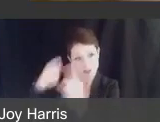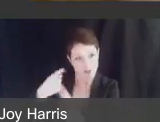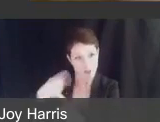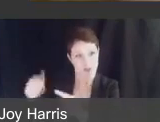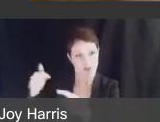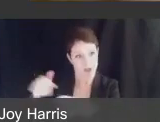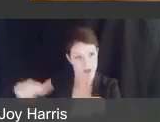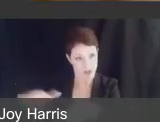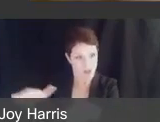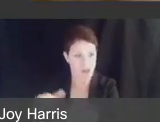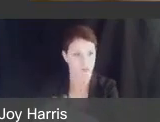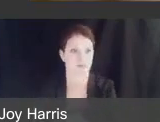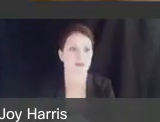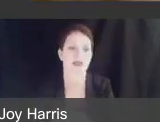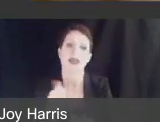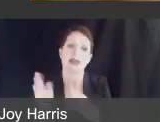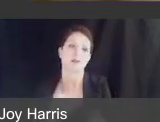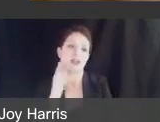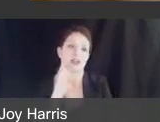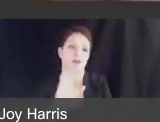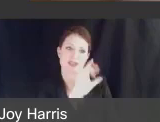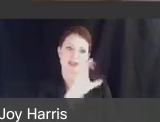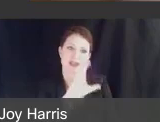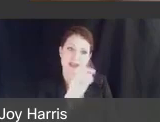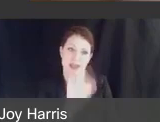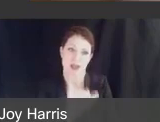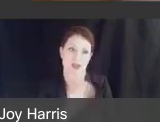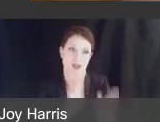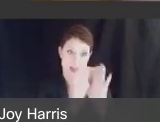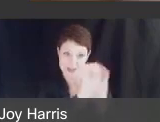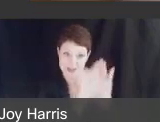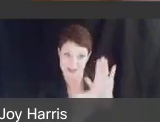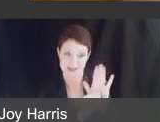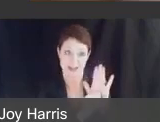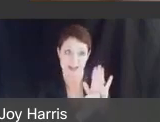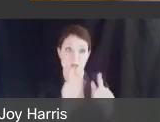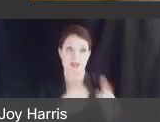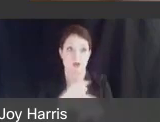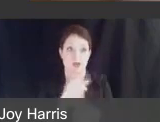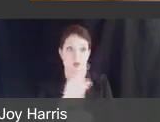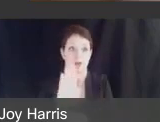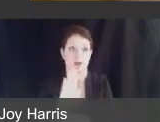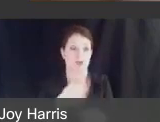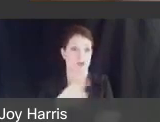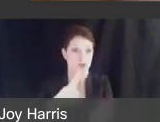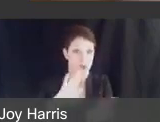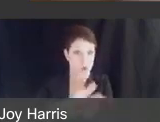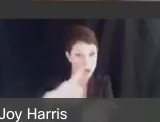[Reporter] Any plans for the County to ask the State, once you get to that 1B, to have school nurses vaccinate the teachers and